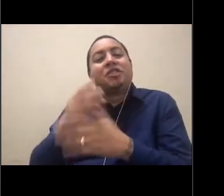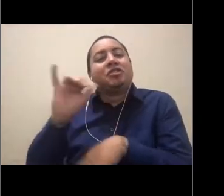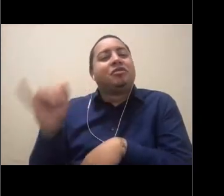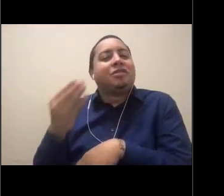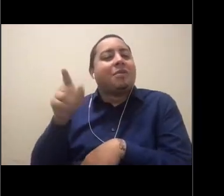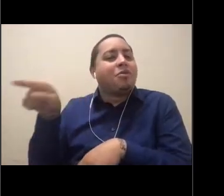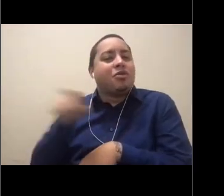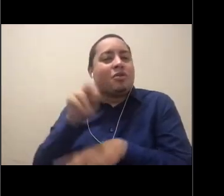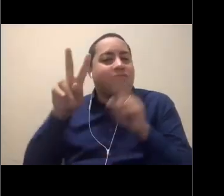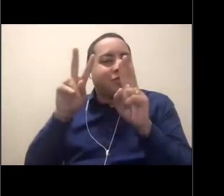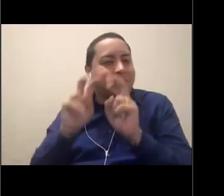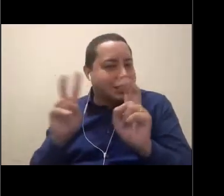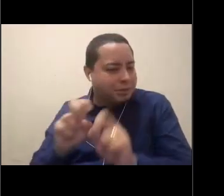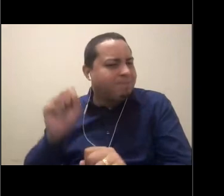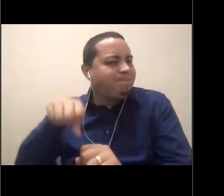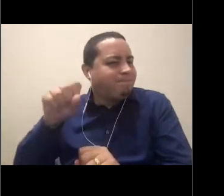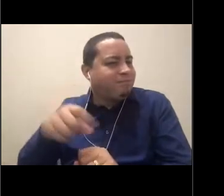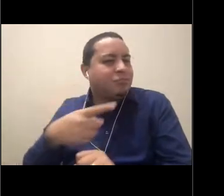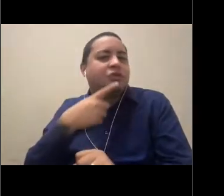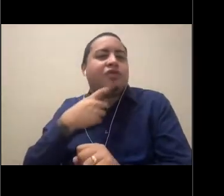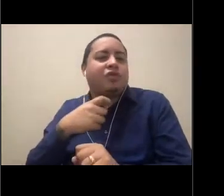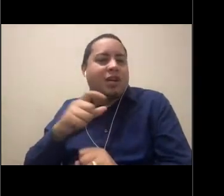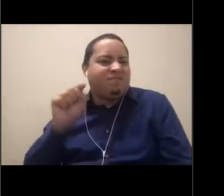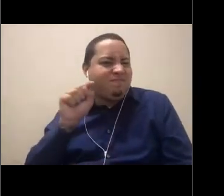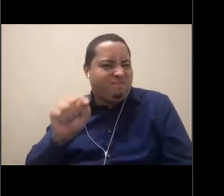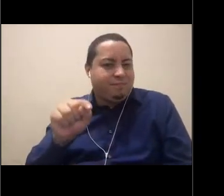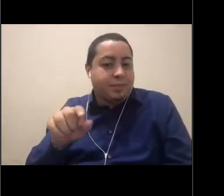It is the red dot that is Fuego volcano,